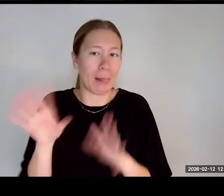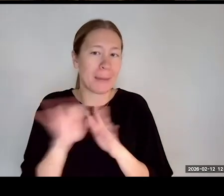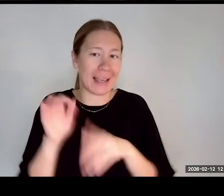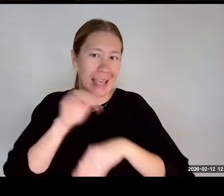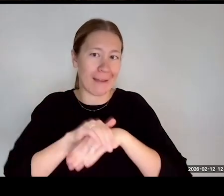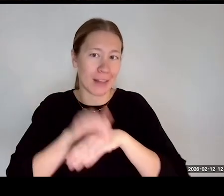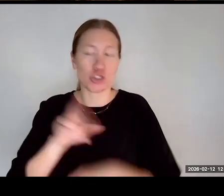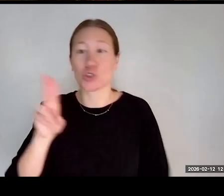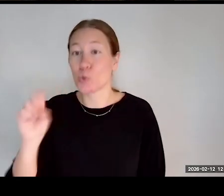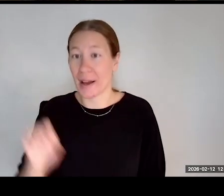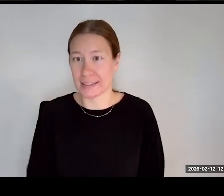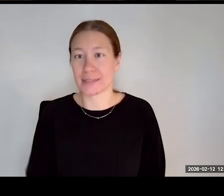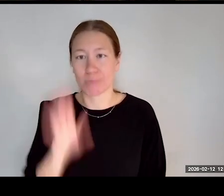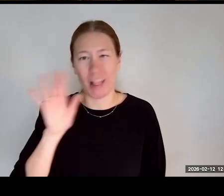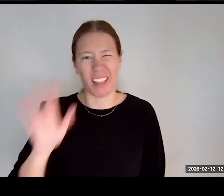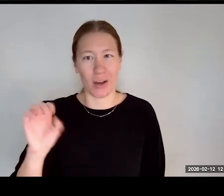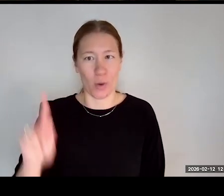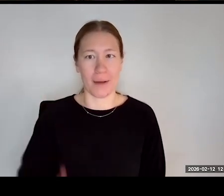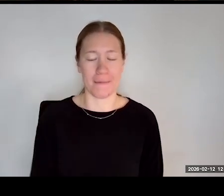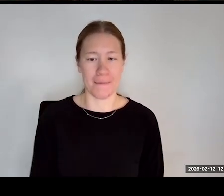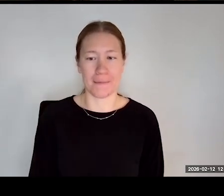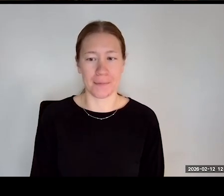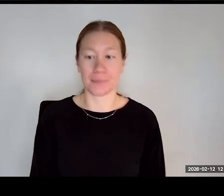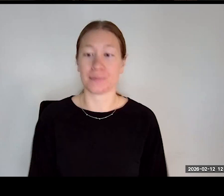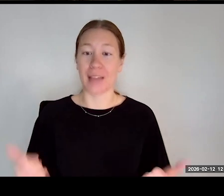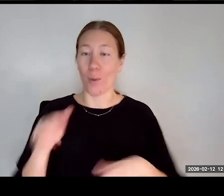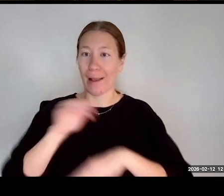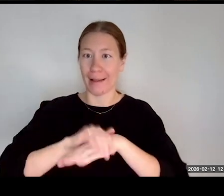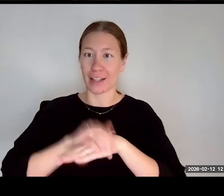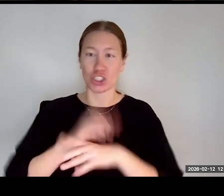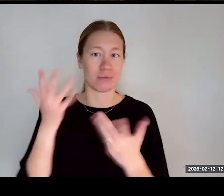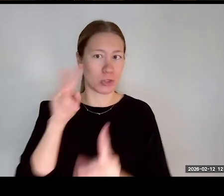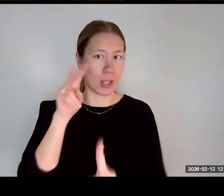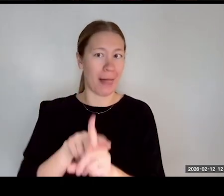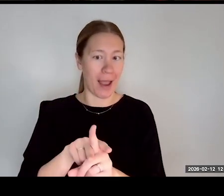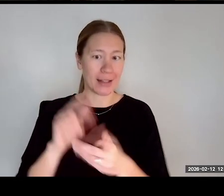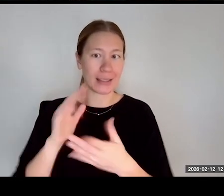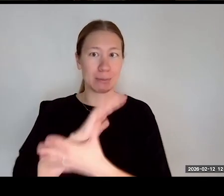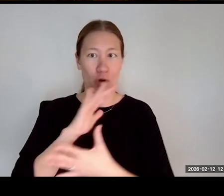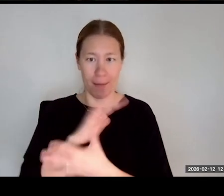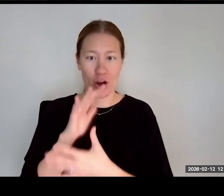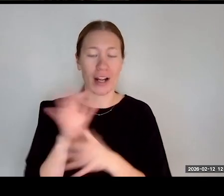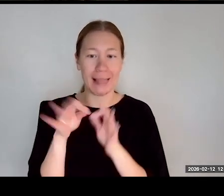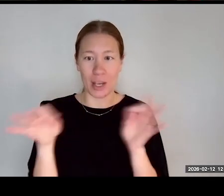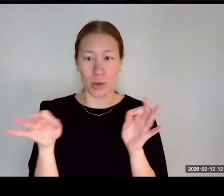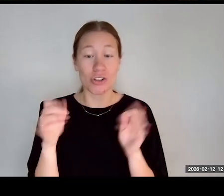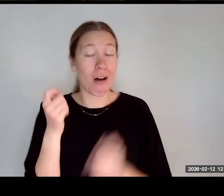and I'm gonna hit, okay. So now I've applied English as the primary language, however, there's some French in this document.